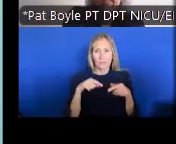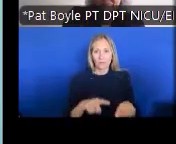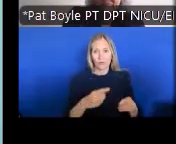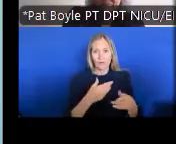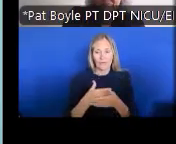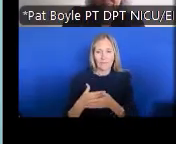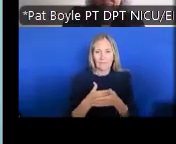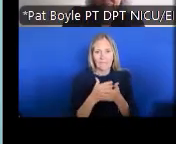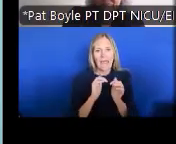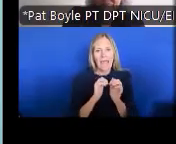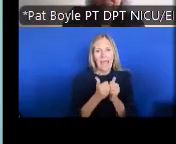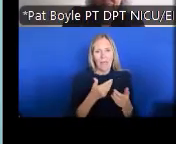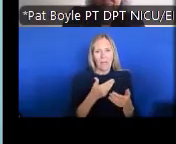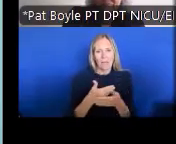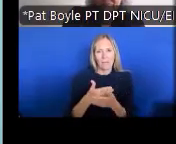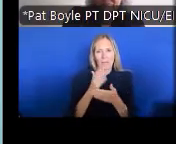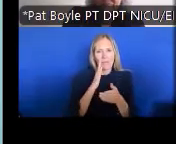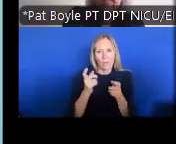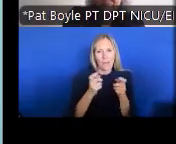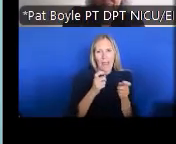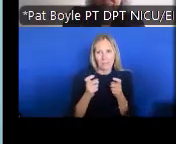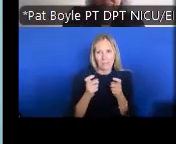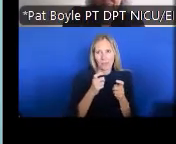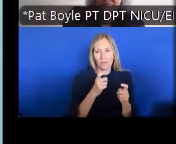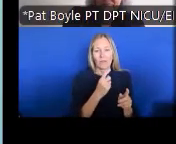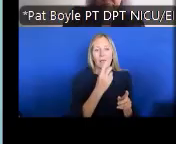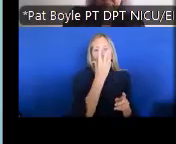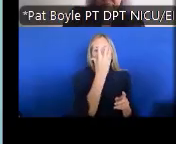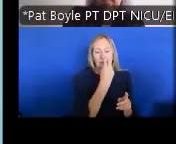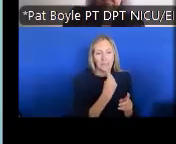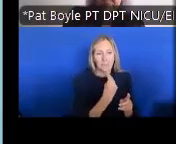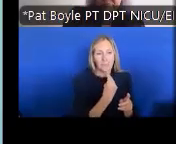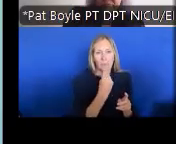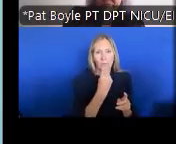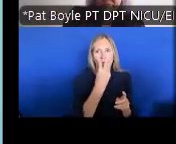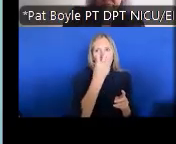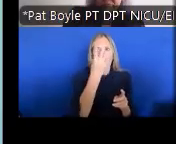handle coming from sleep to awake, coming back down again,